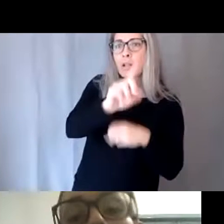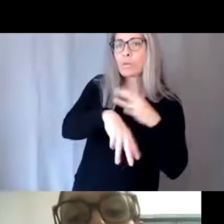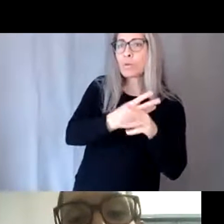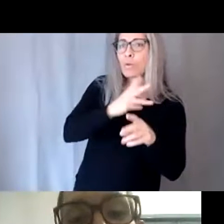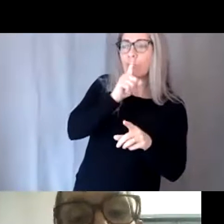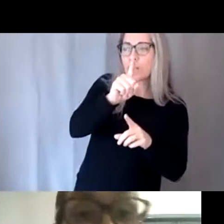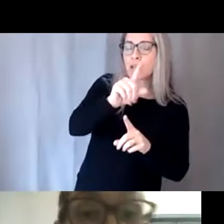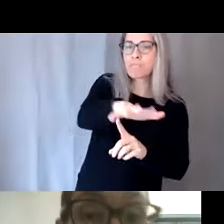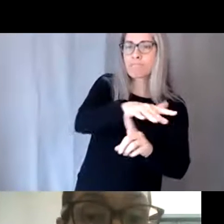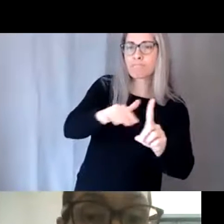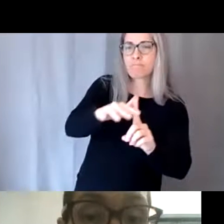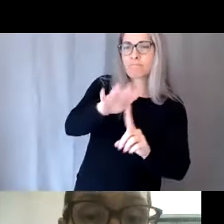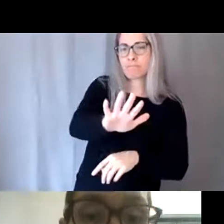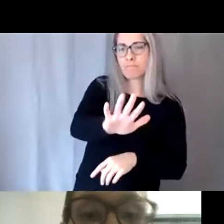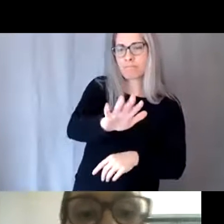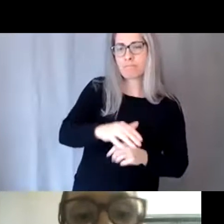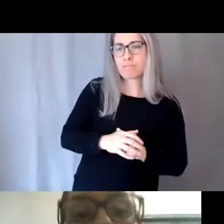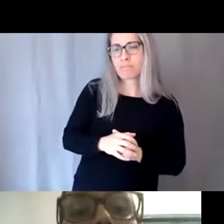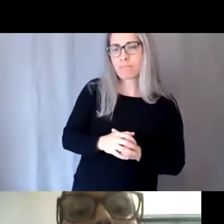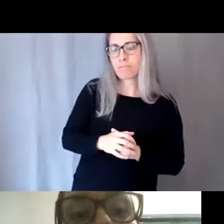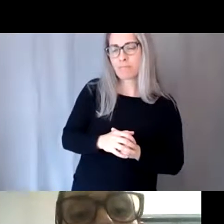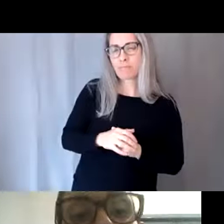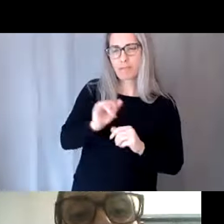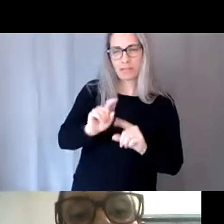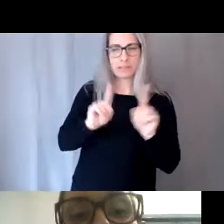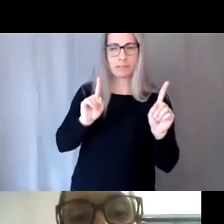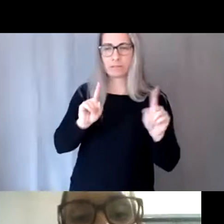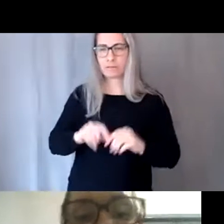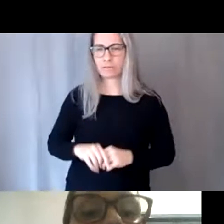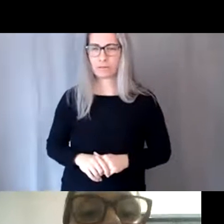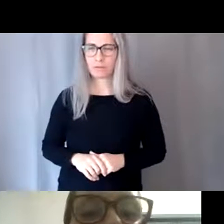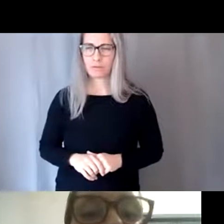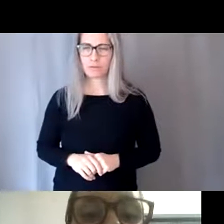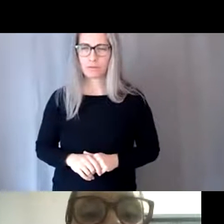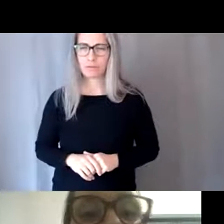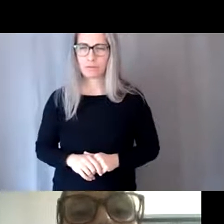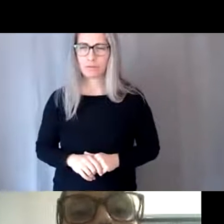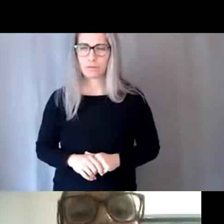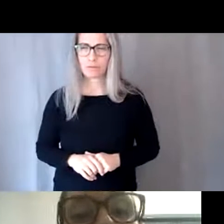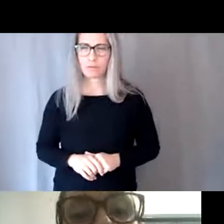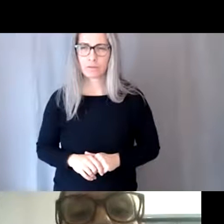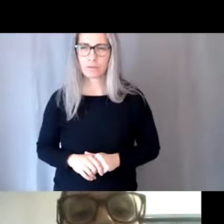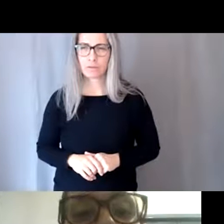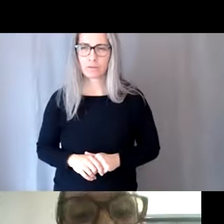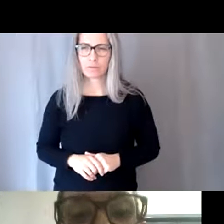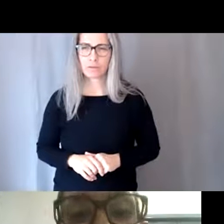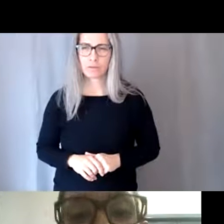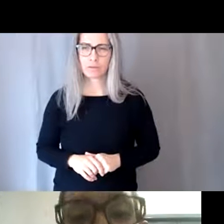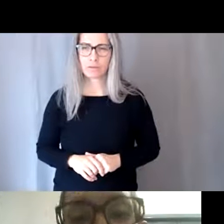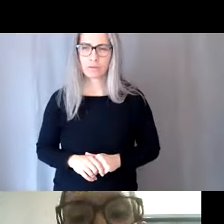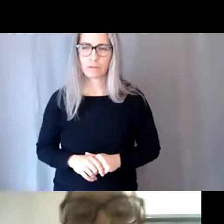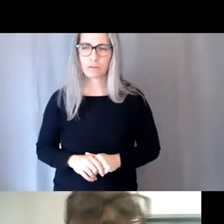they also merge the considerations of what individuals cannot do with their